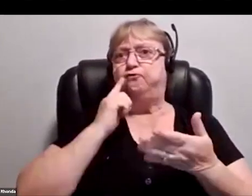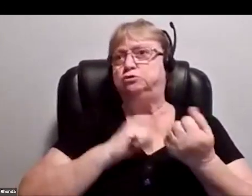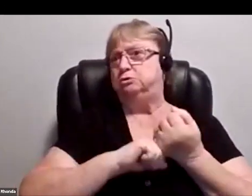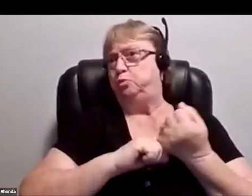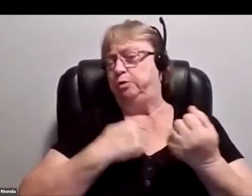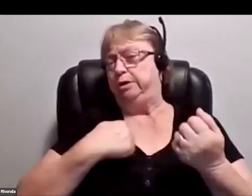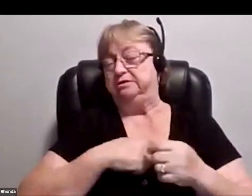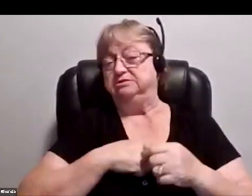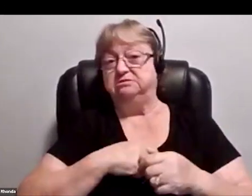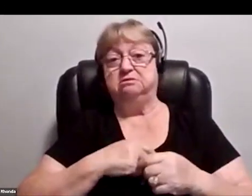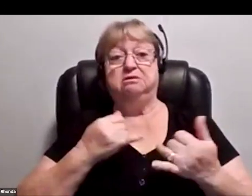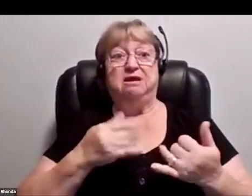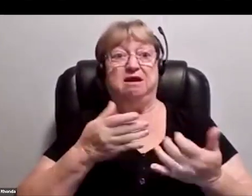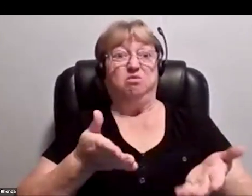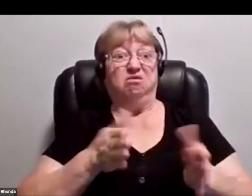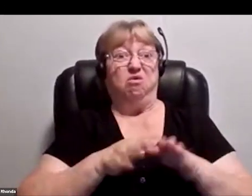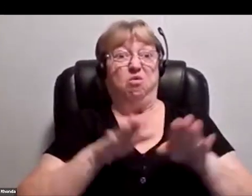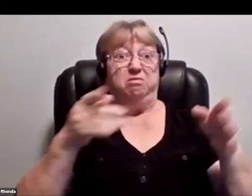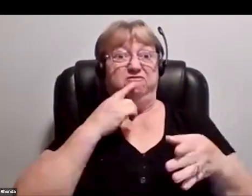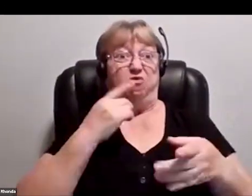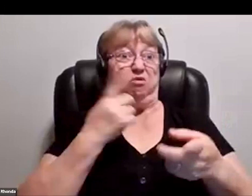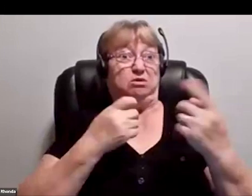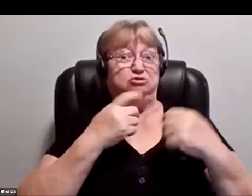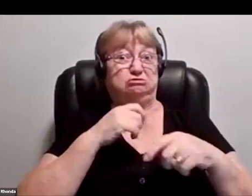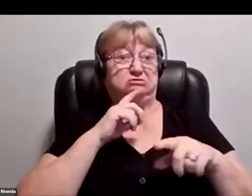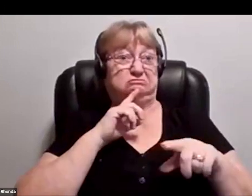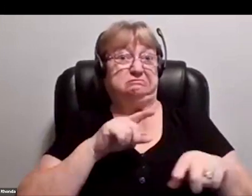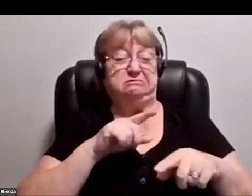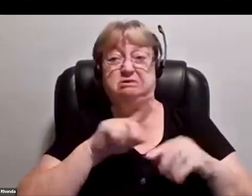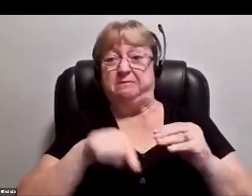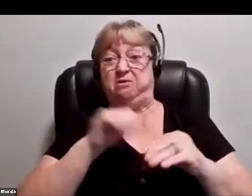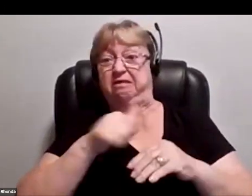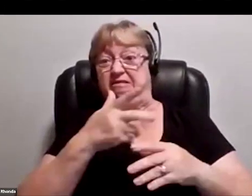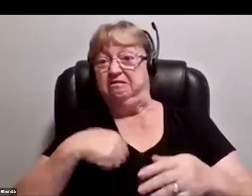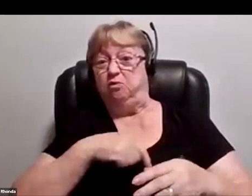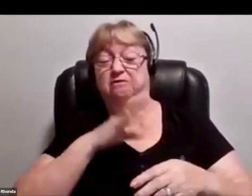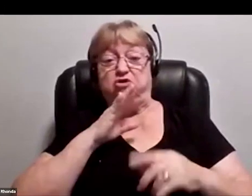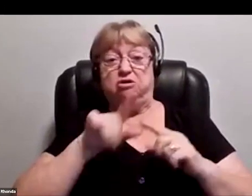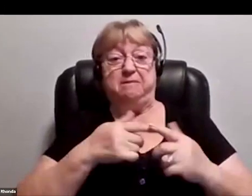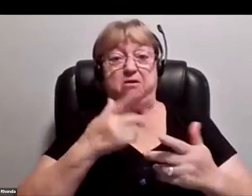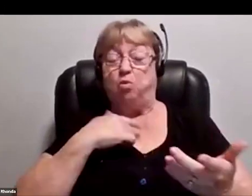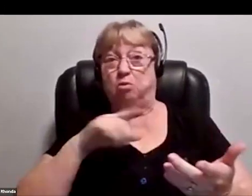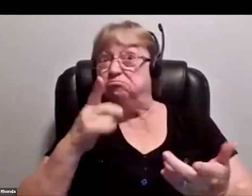Now, we'll open things up to any questions and answers that people have about anything we've mentioned or anything you're curious about.